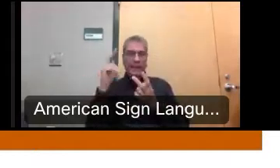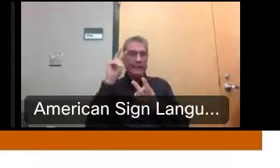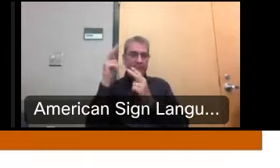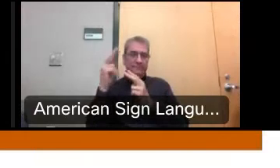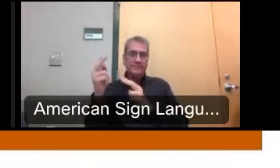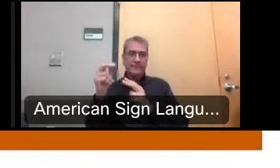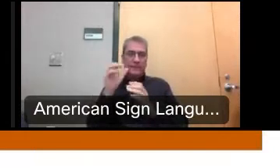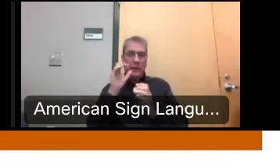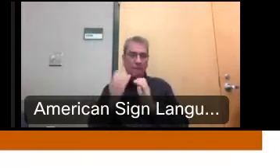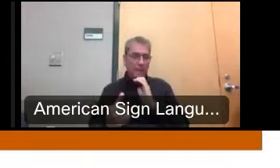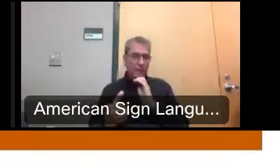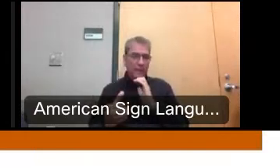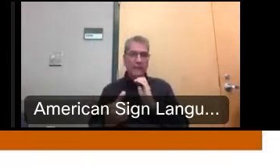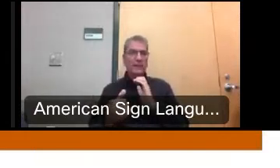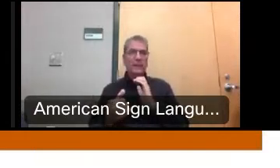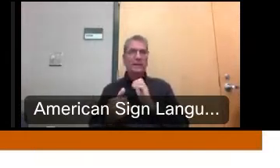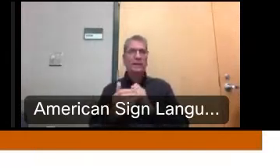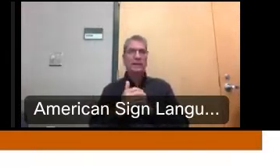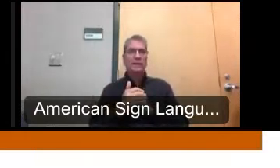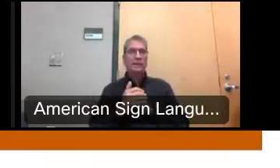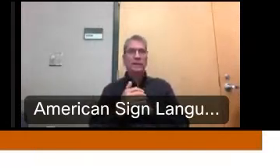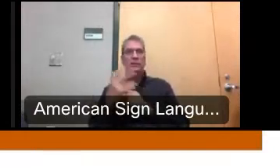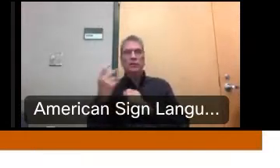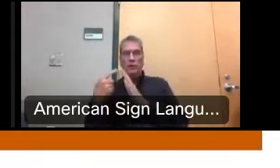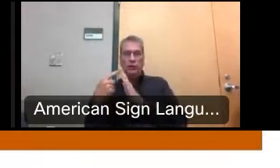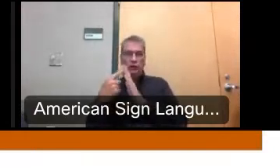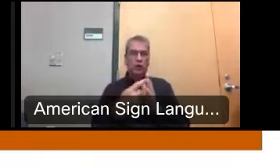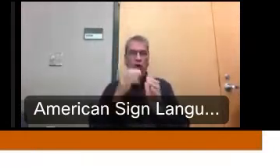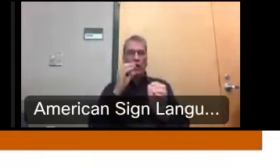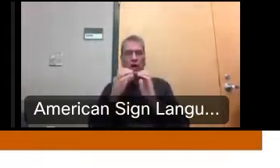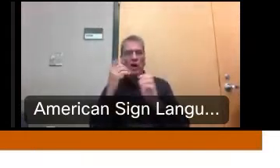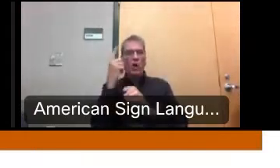So we wanted to show this kind of 2 sided conversation idea to see if that might be